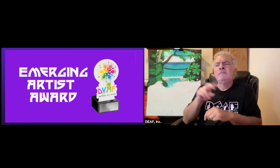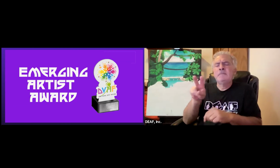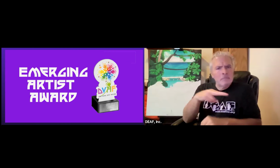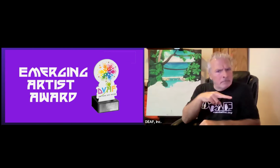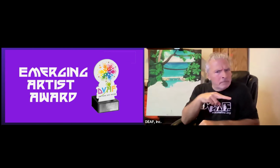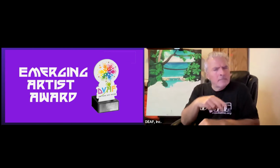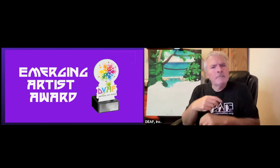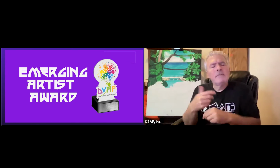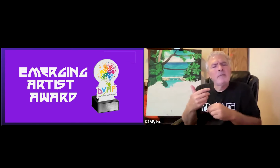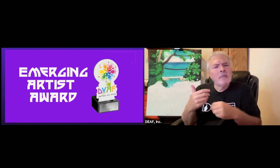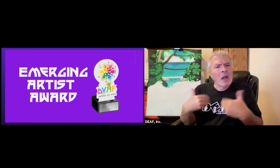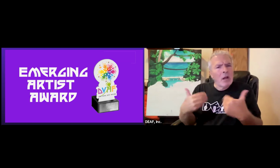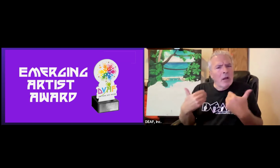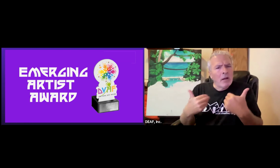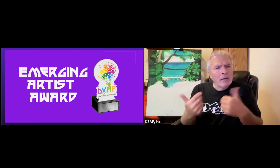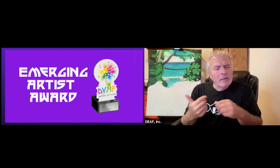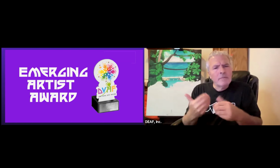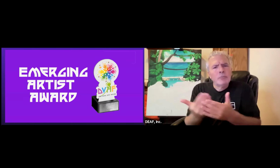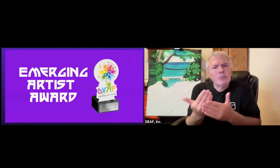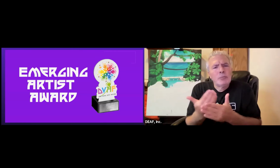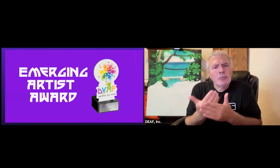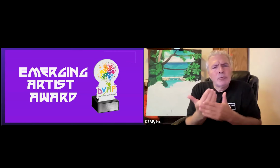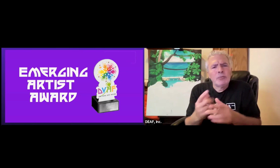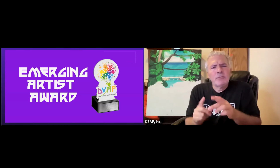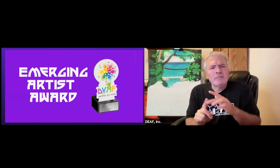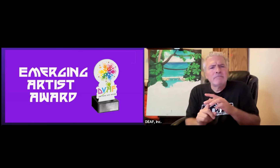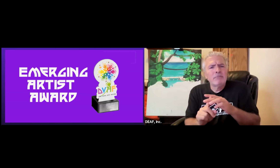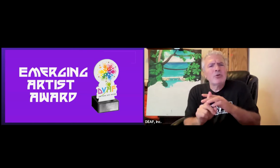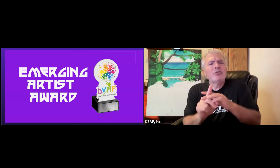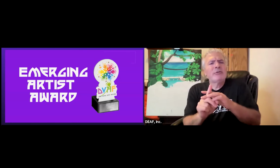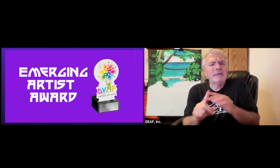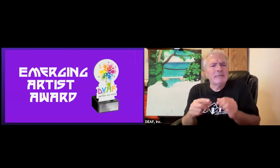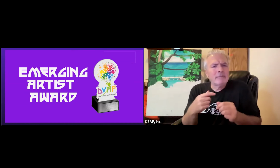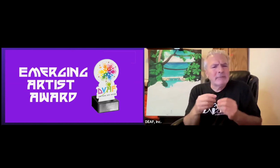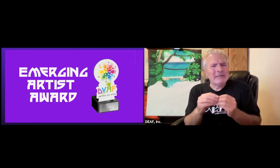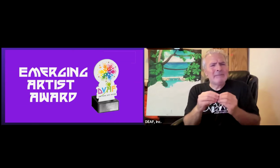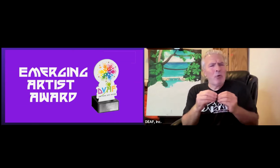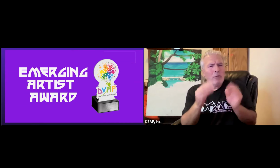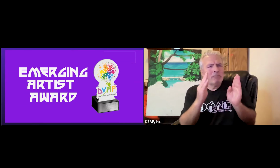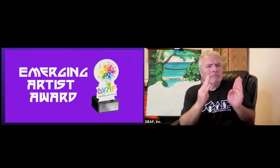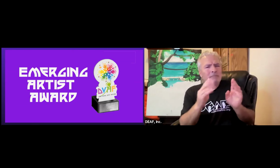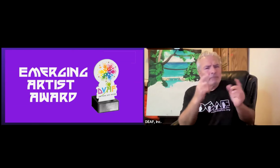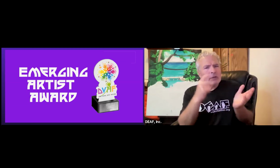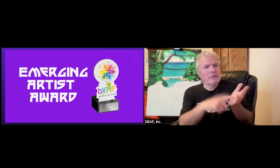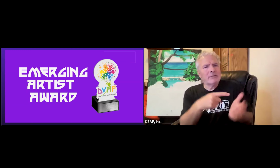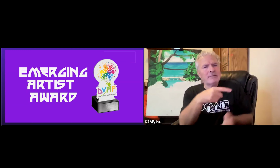and we thought about the younger, newcomers, the emerging artists.